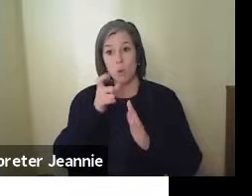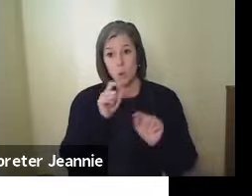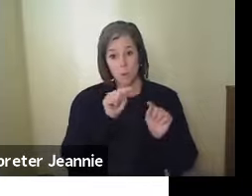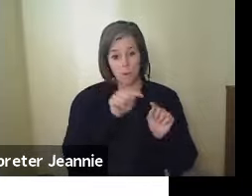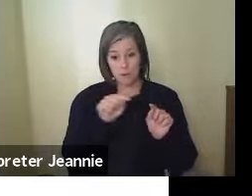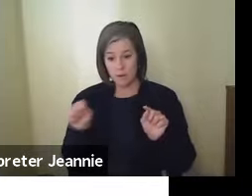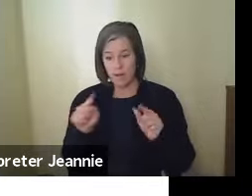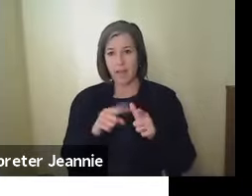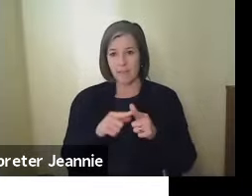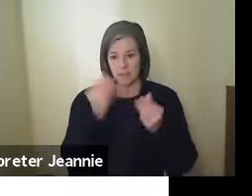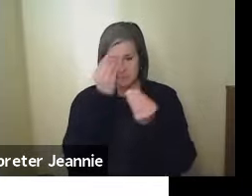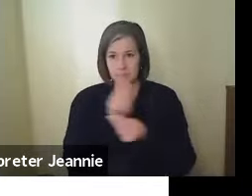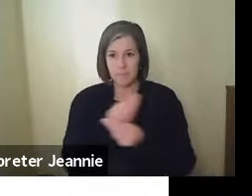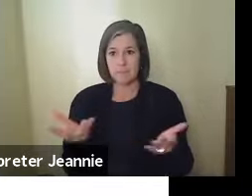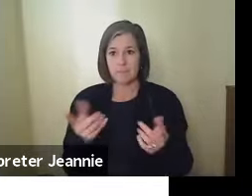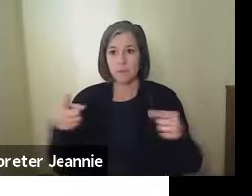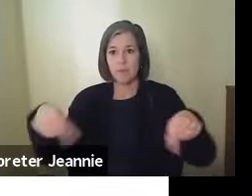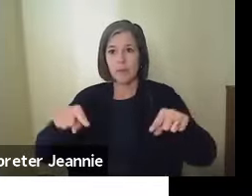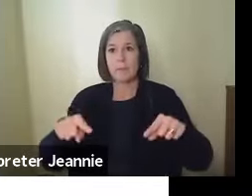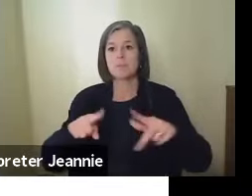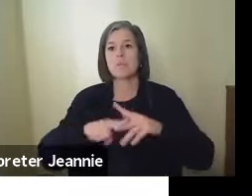information to local health departments so they can begin the vaccination process.